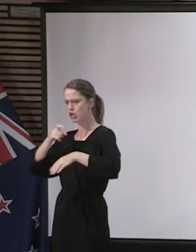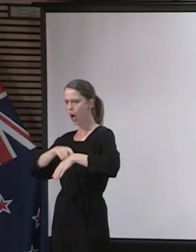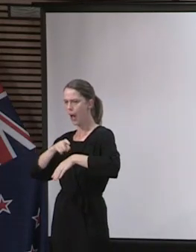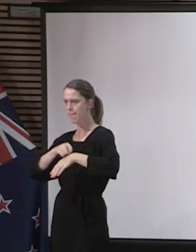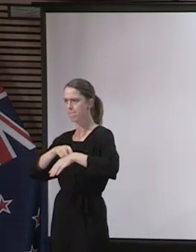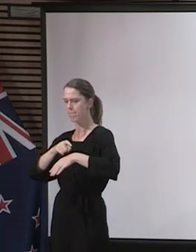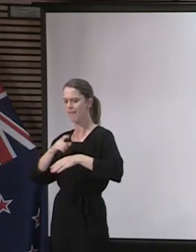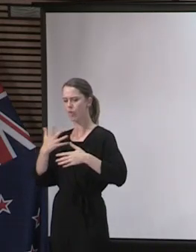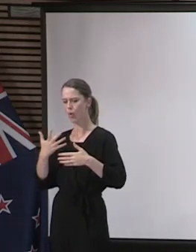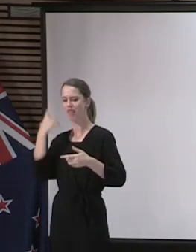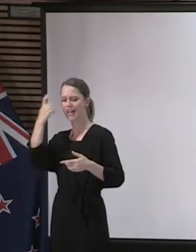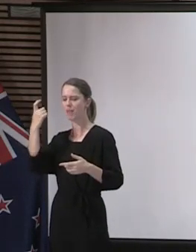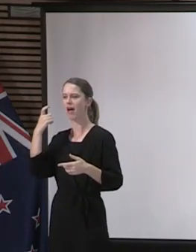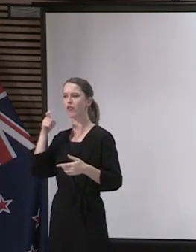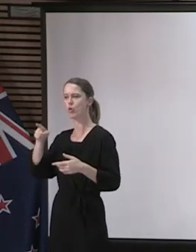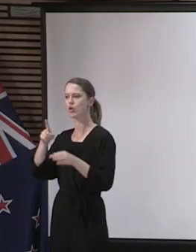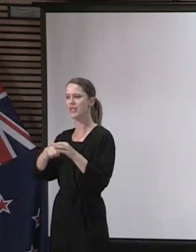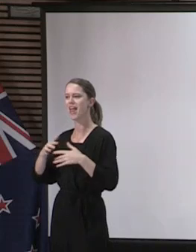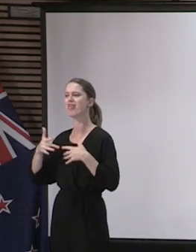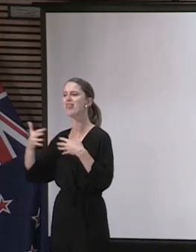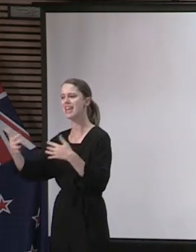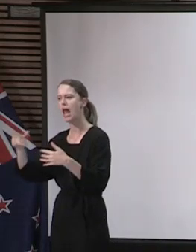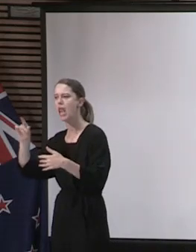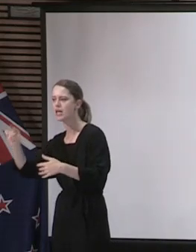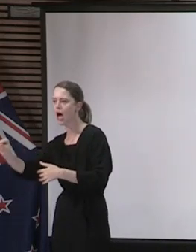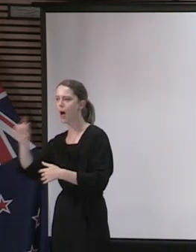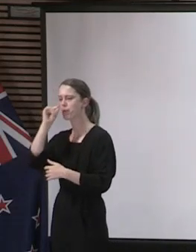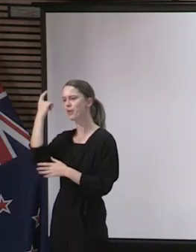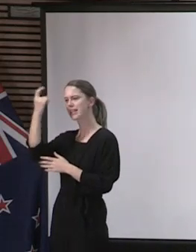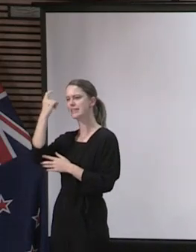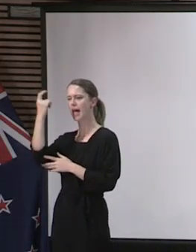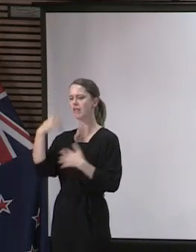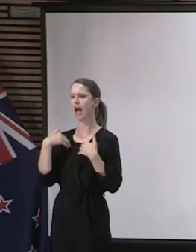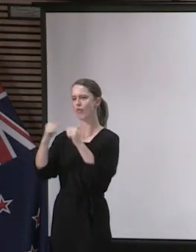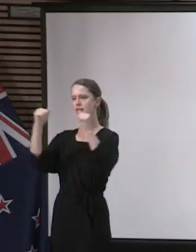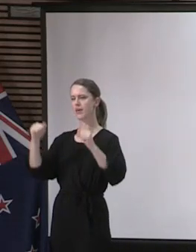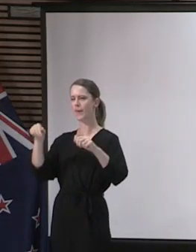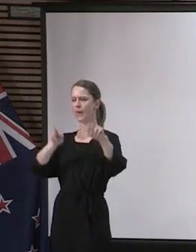some of those questions, with decided that we wanted to allow us ourself the time and